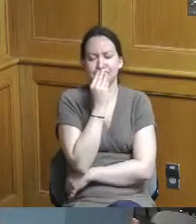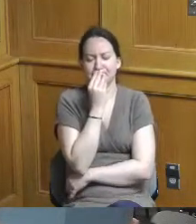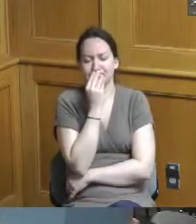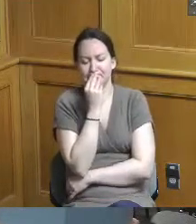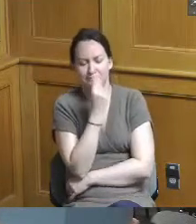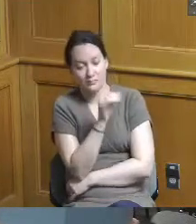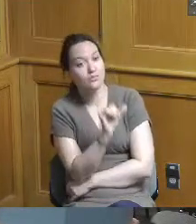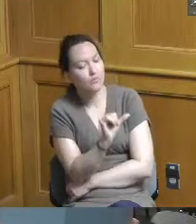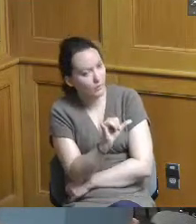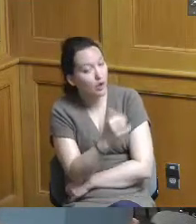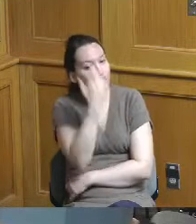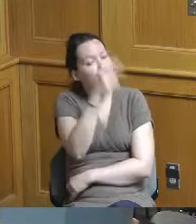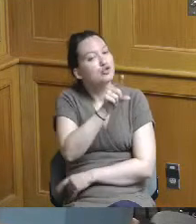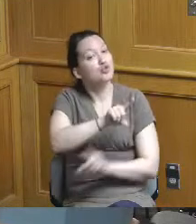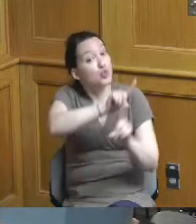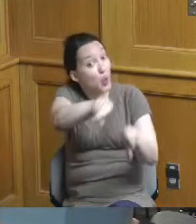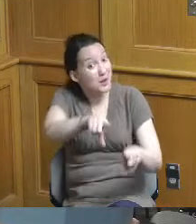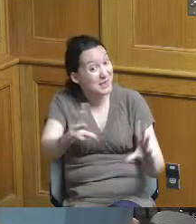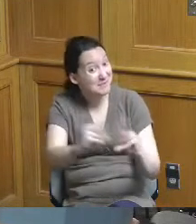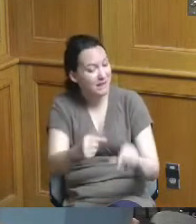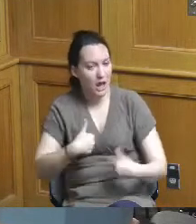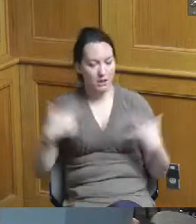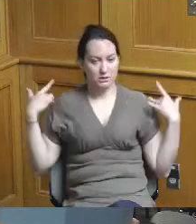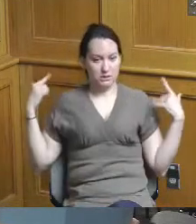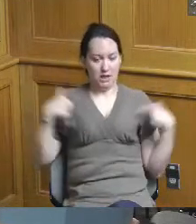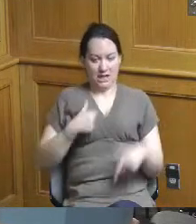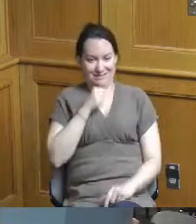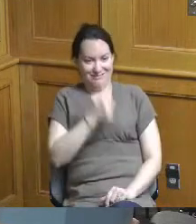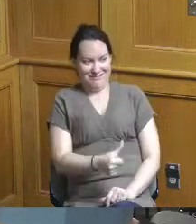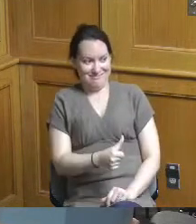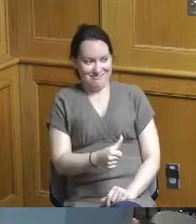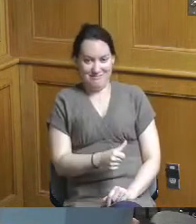asking you were the ones at the meeting we're not I would be asking these questions at the meeting